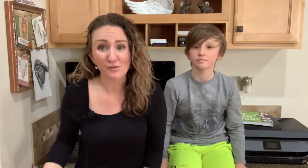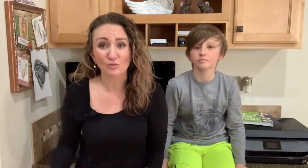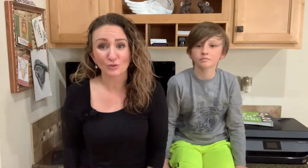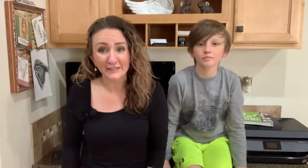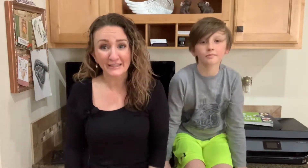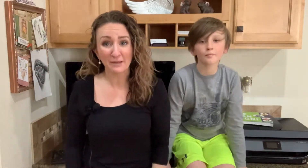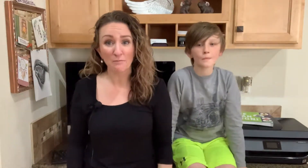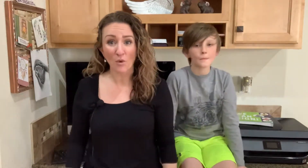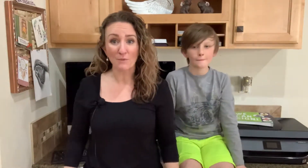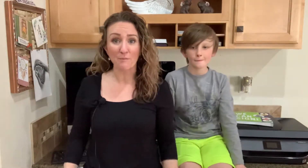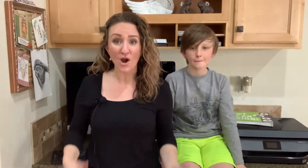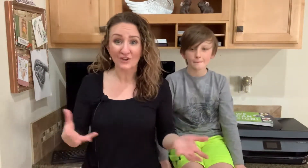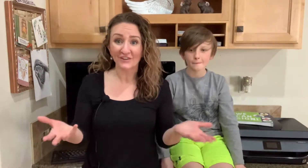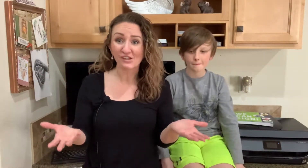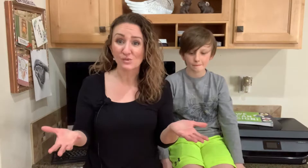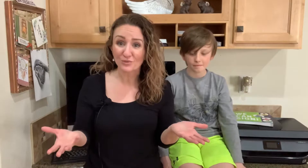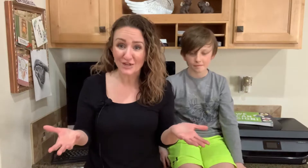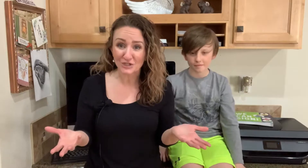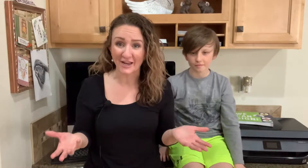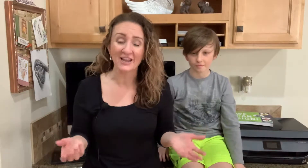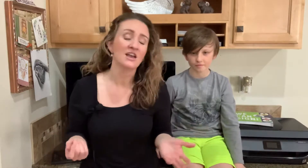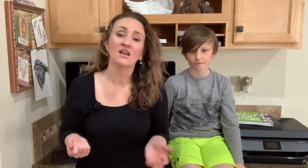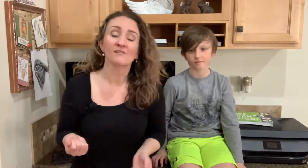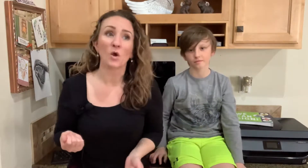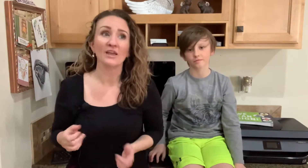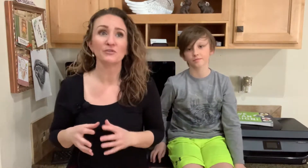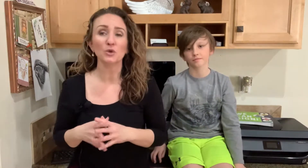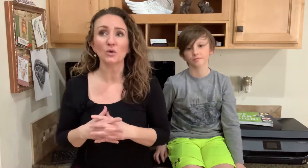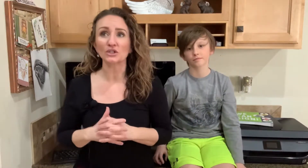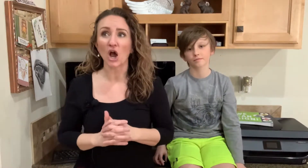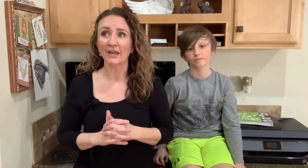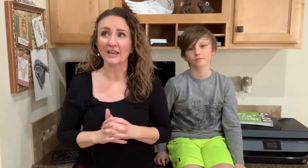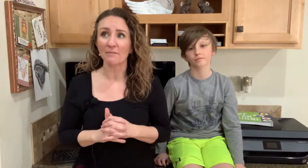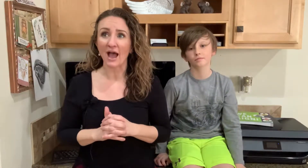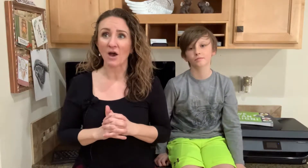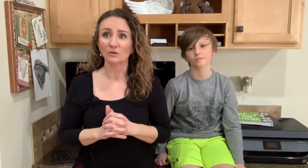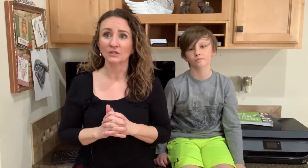is a really important part of expression. So if you were talking about